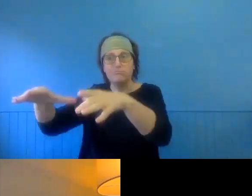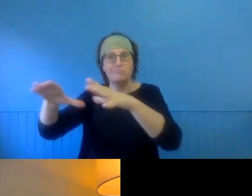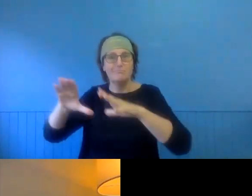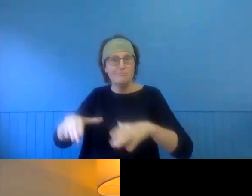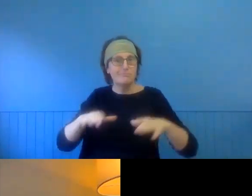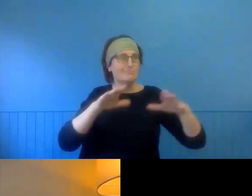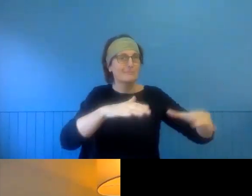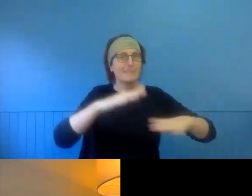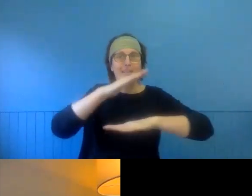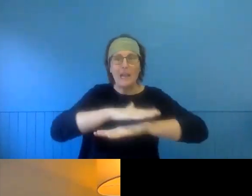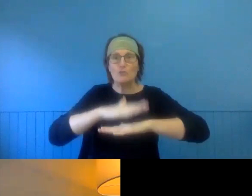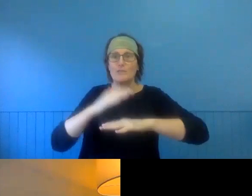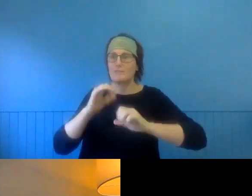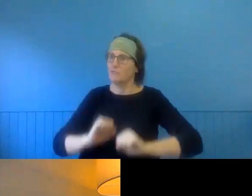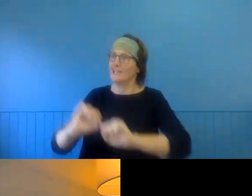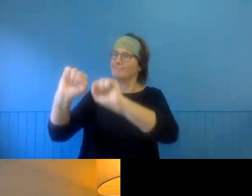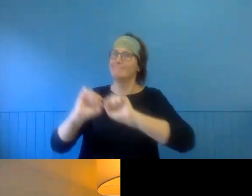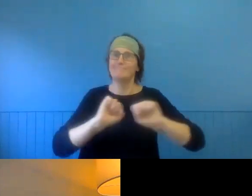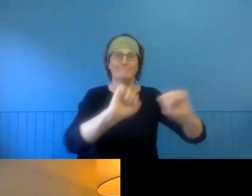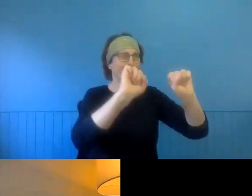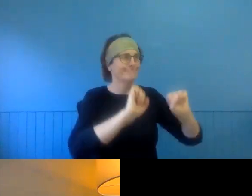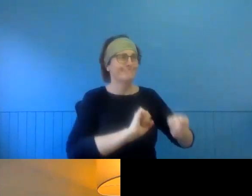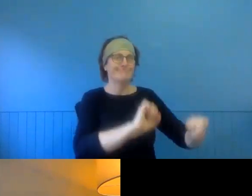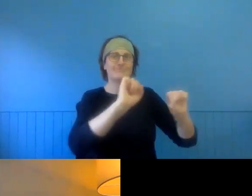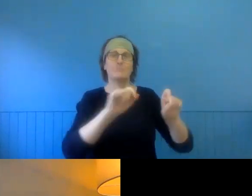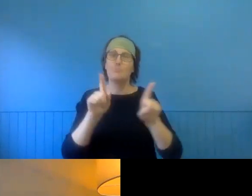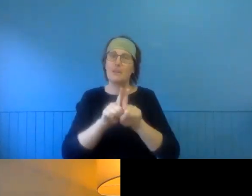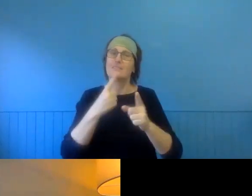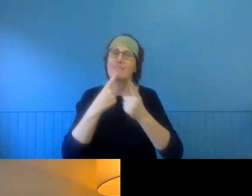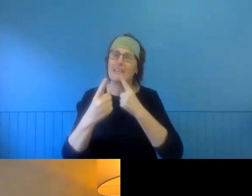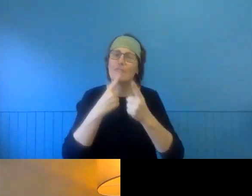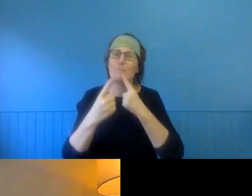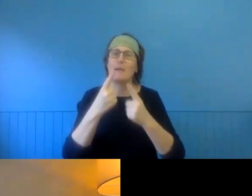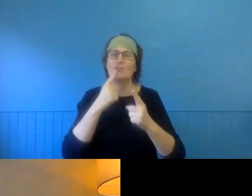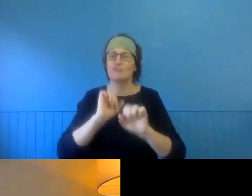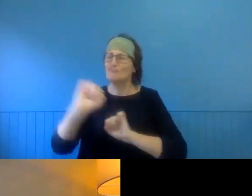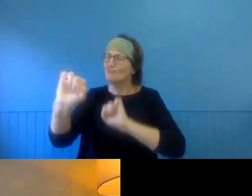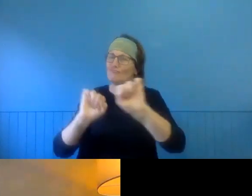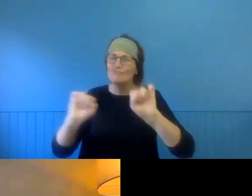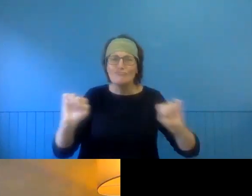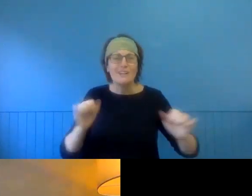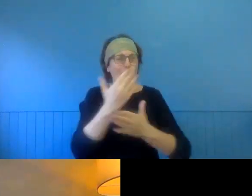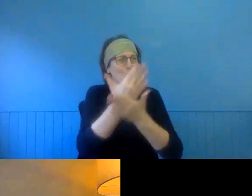environment, so, too, is the rhythm, the information, the stories, the